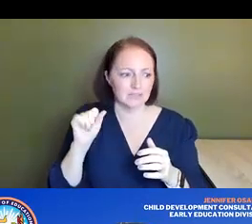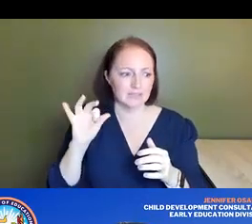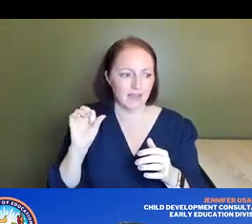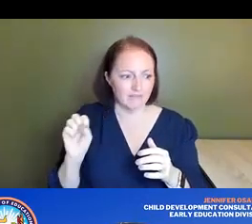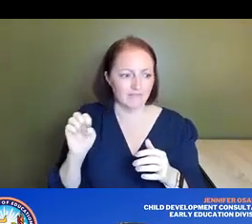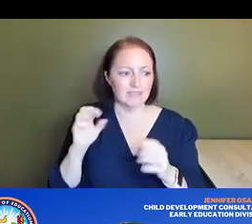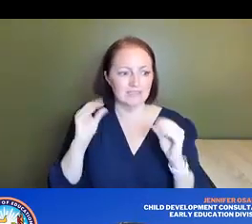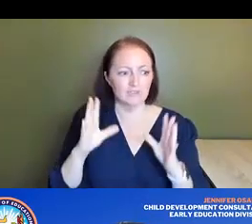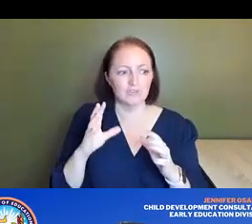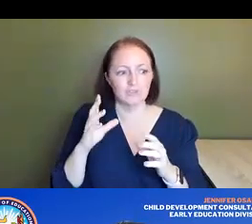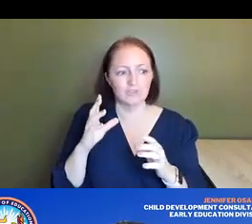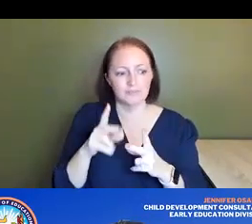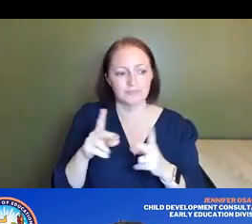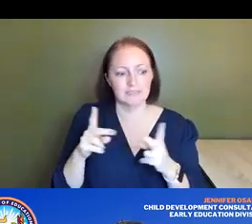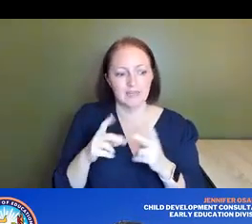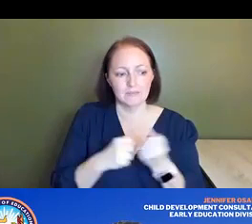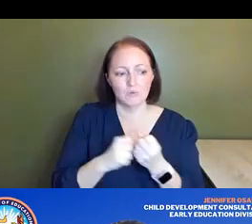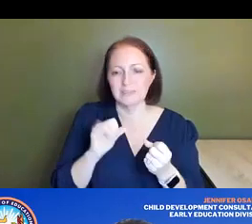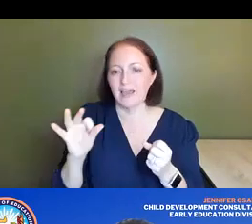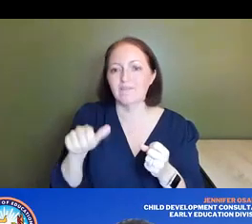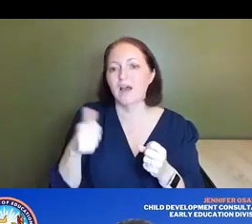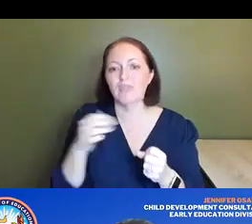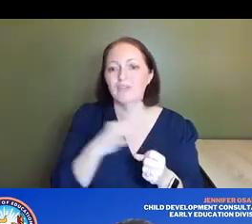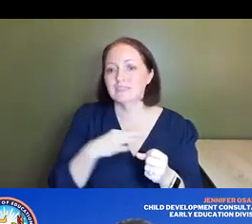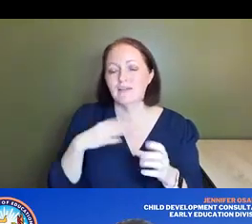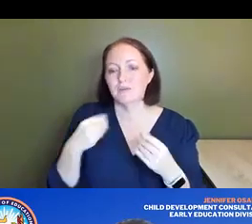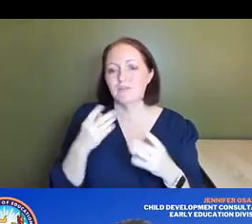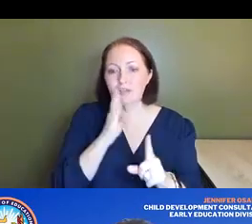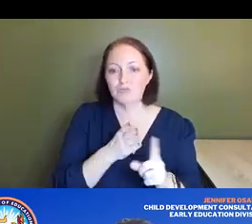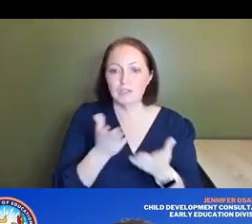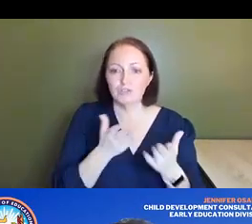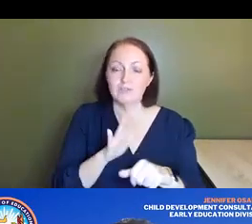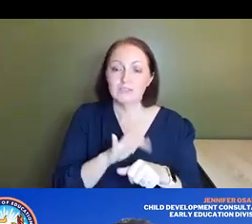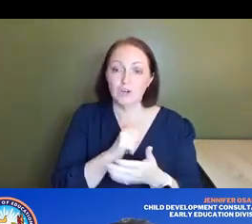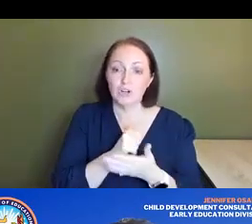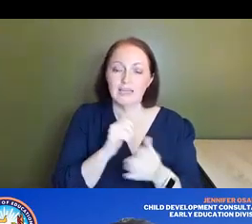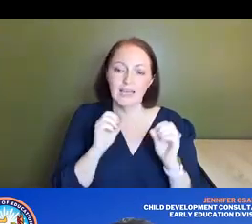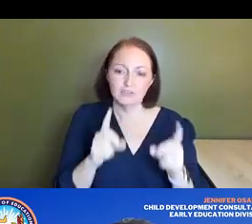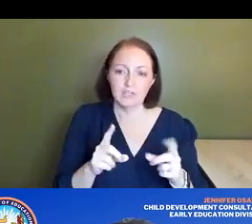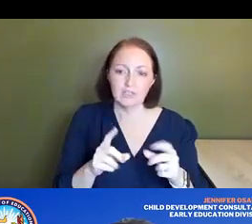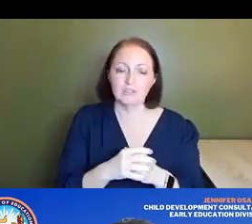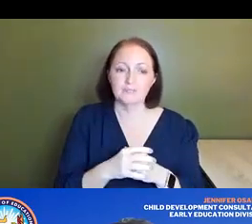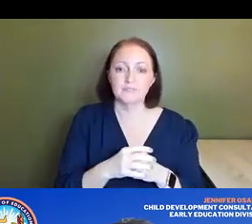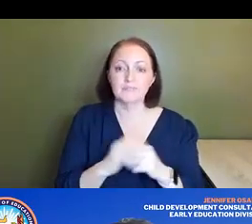Support Staff. Other Staff Providing Direct Service in Early Education. Higher Education